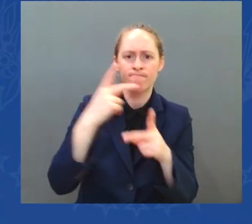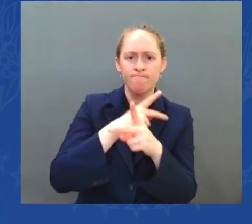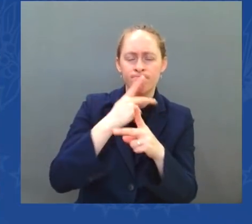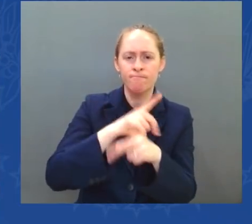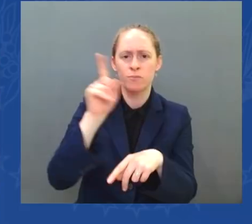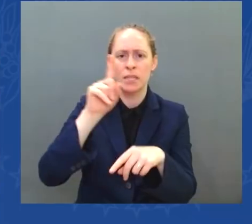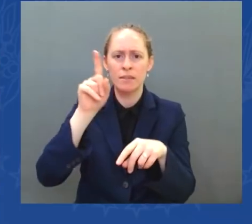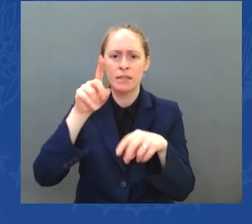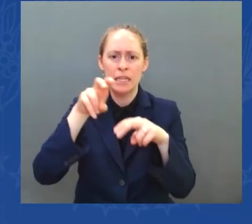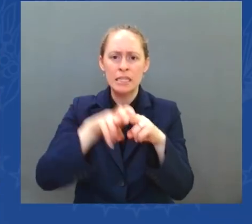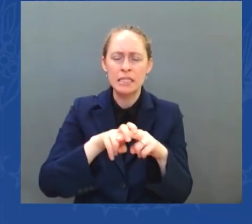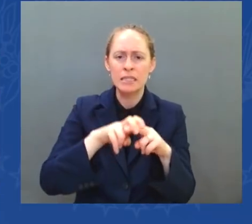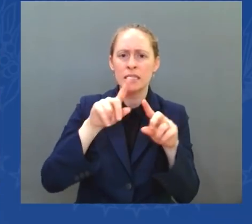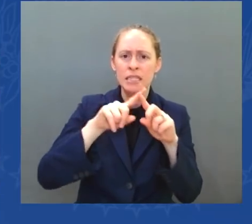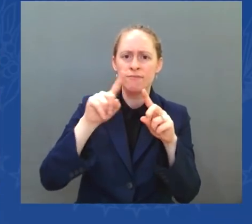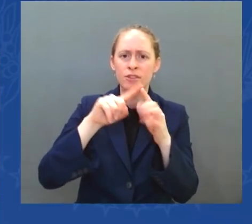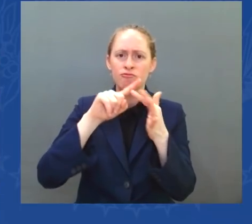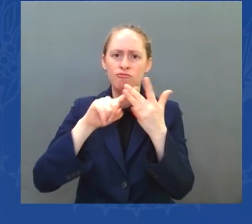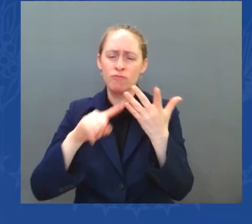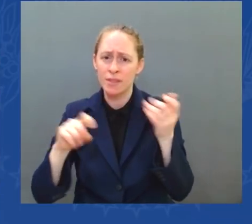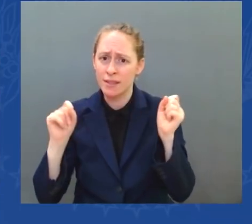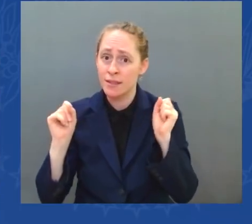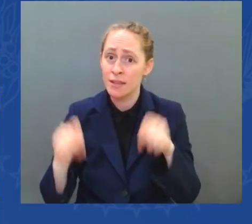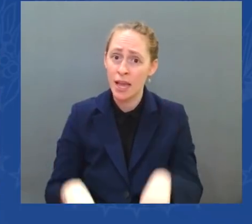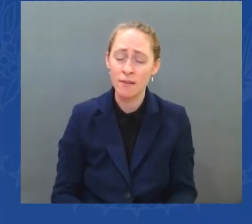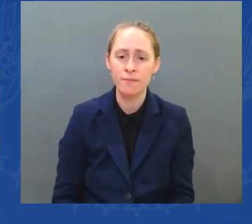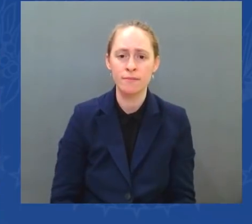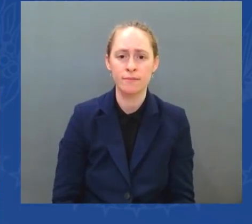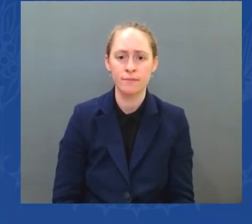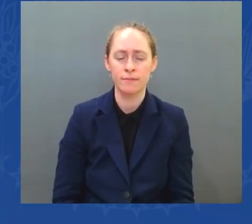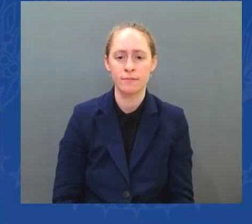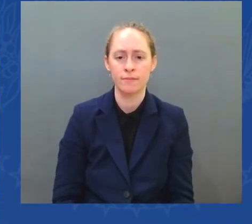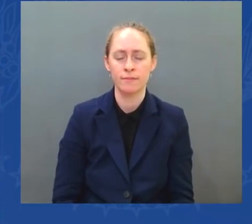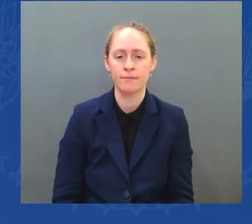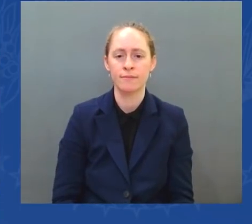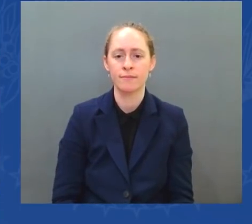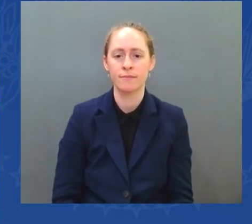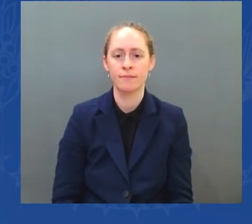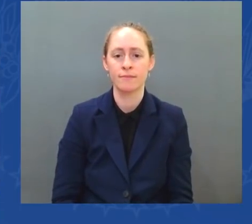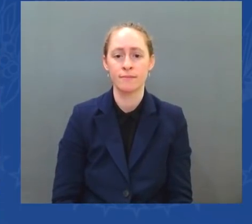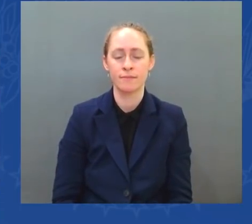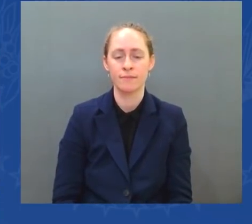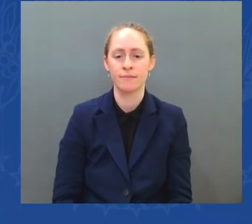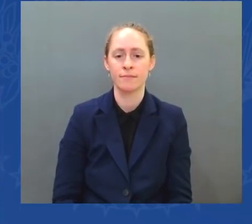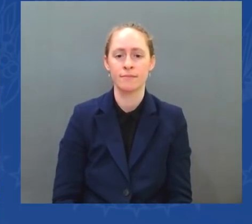The future is being written. Where students at grade schools like A&T and other local universities